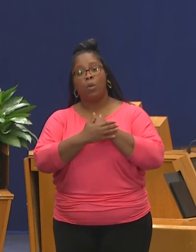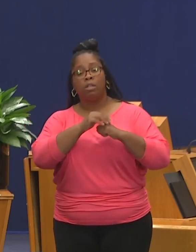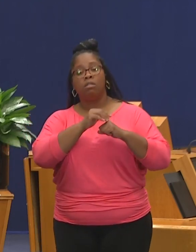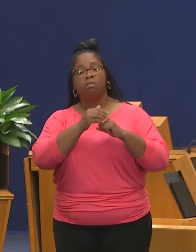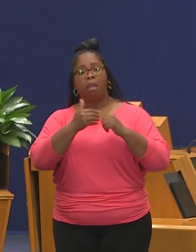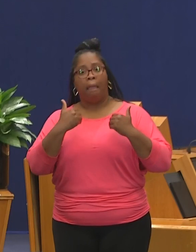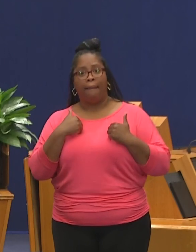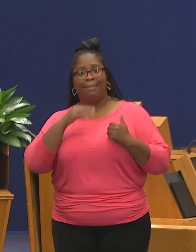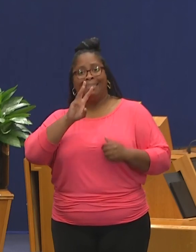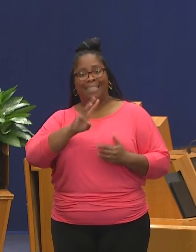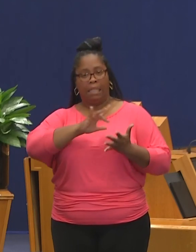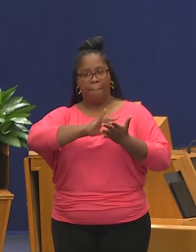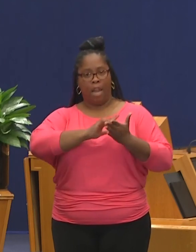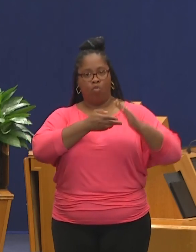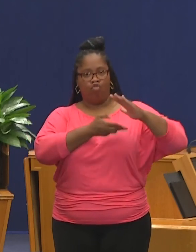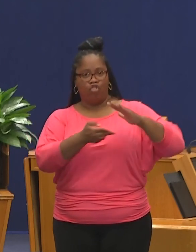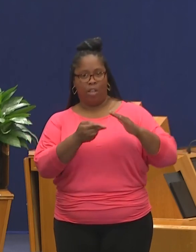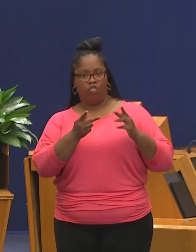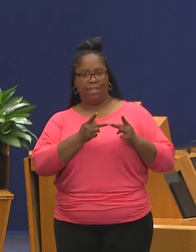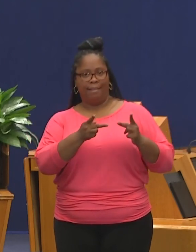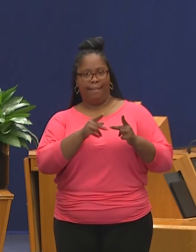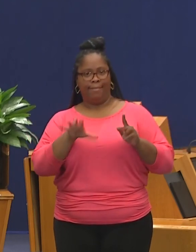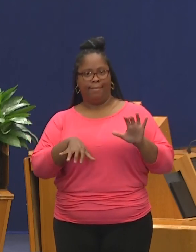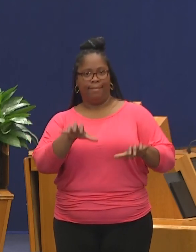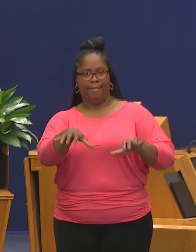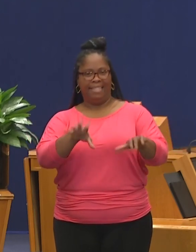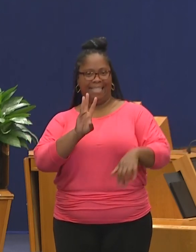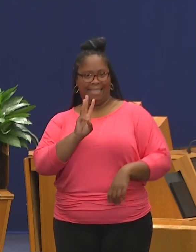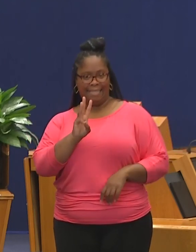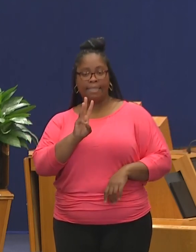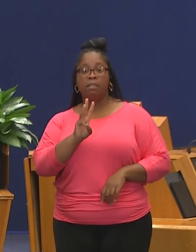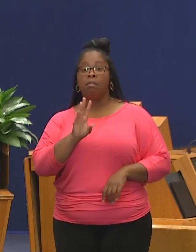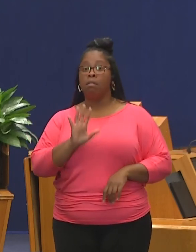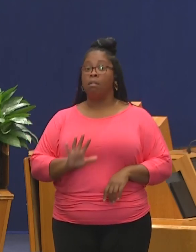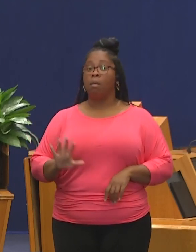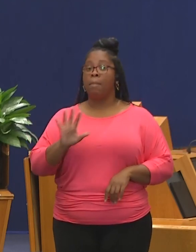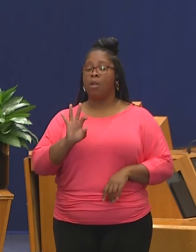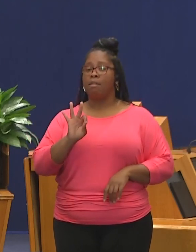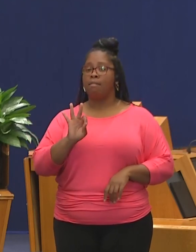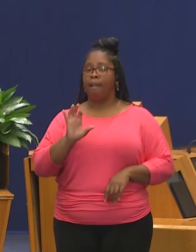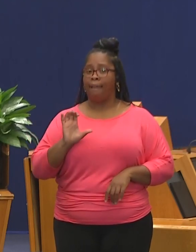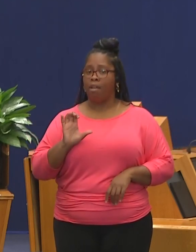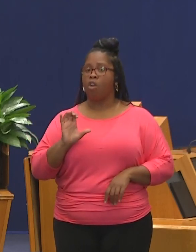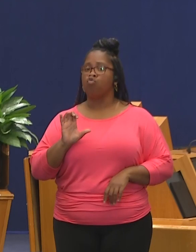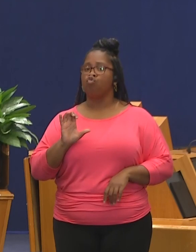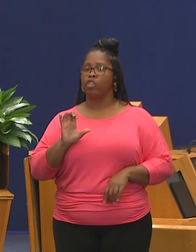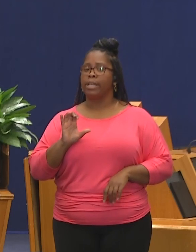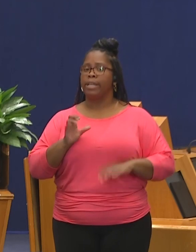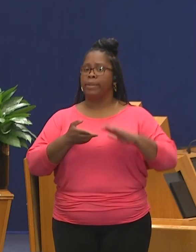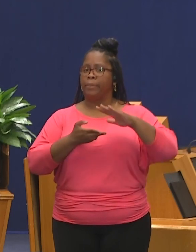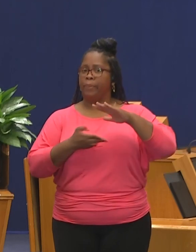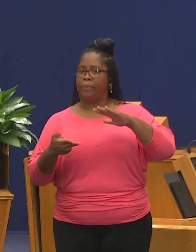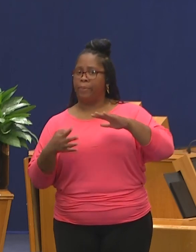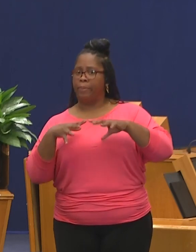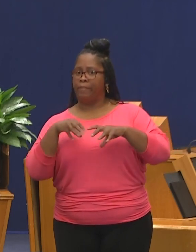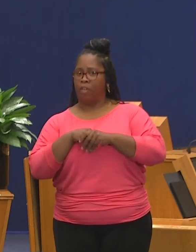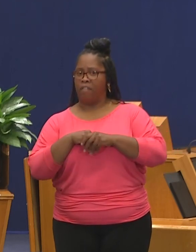CURRENTLY THE COUNTY'S OPERATING SIX MEDICAL SHELTER SITES.